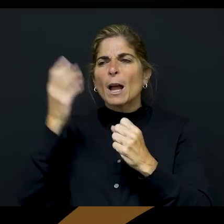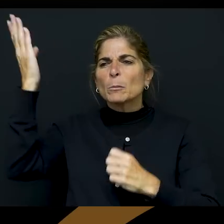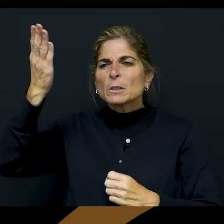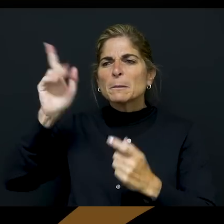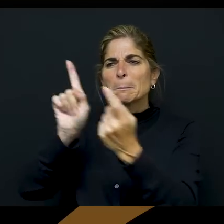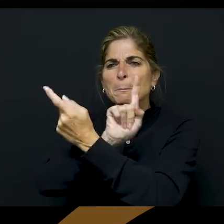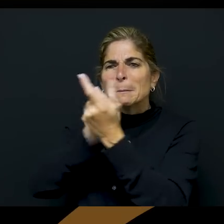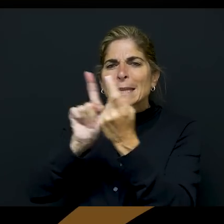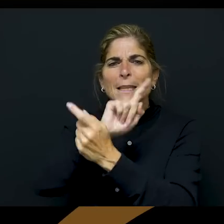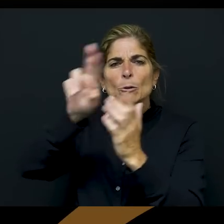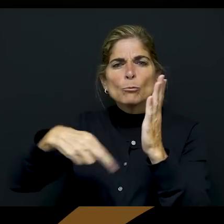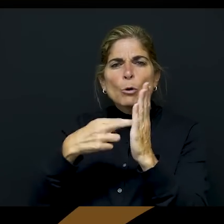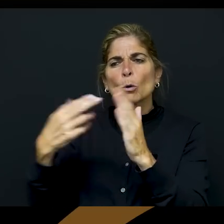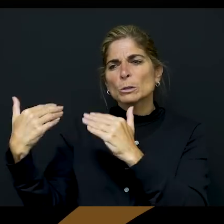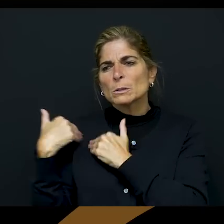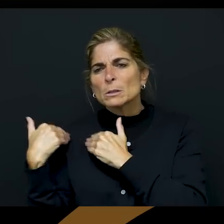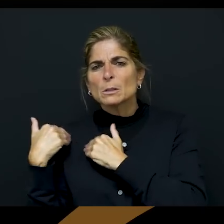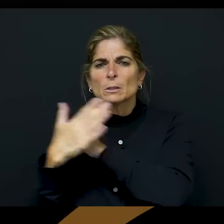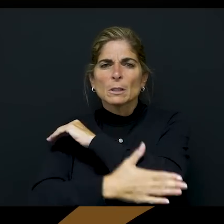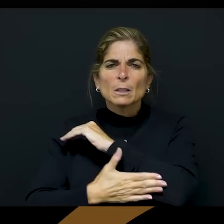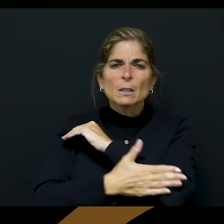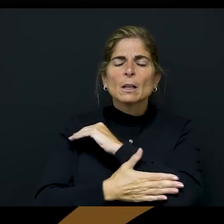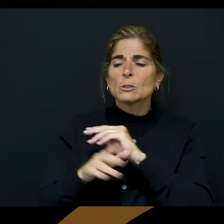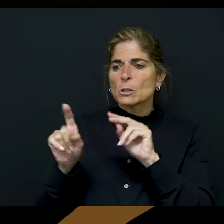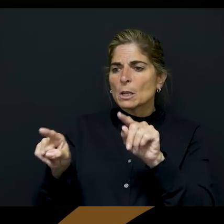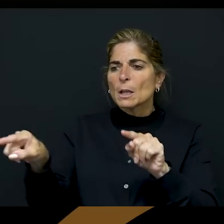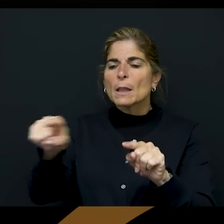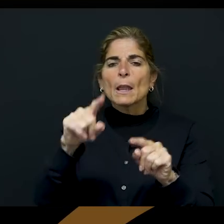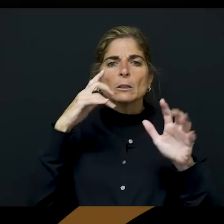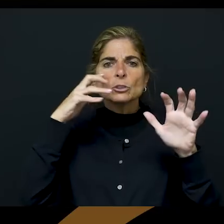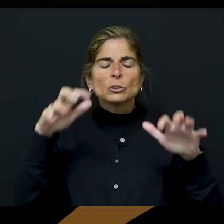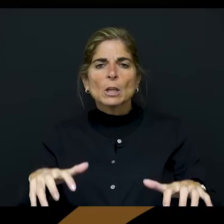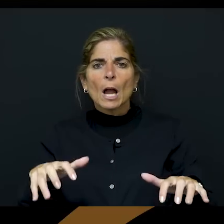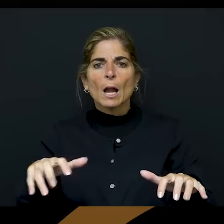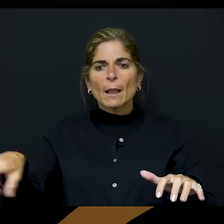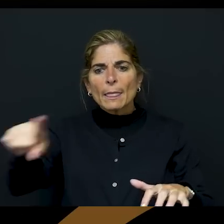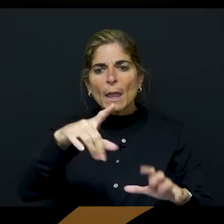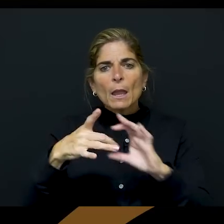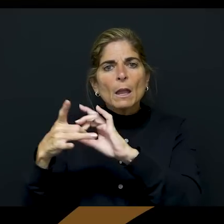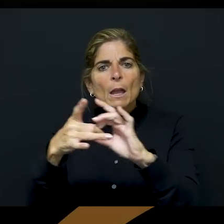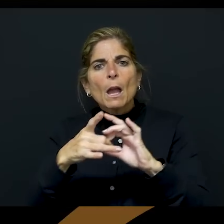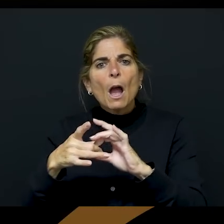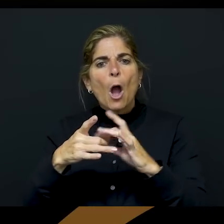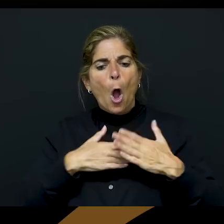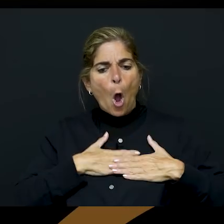internal education and I delivered workshops across the business meeting people in different roles, functions, geographies.